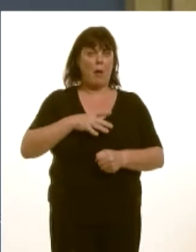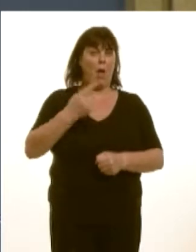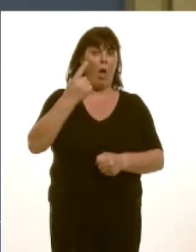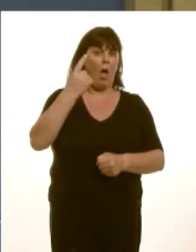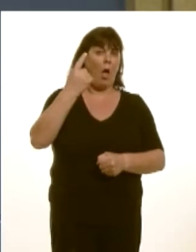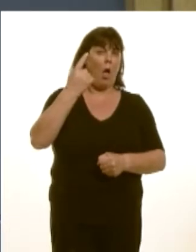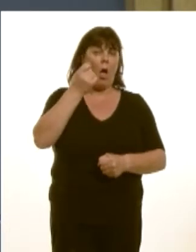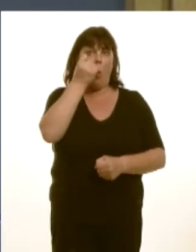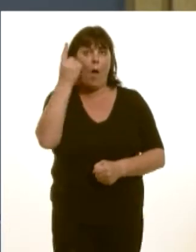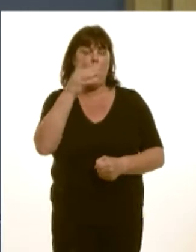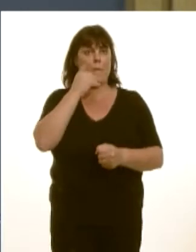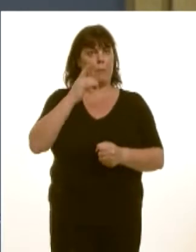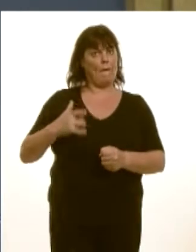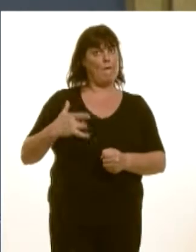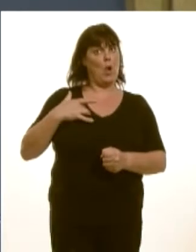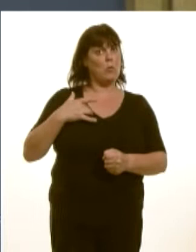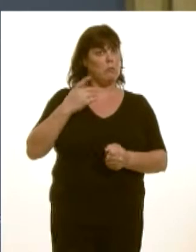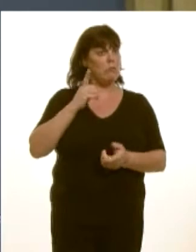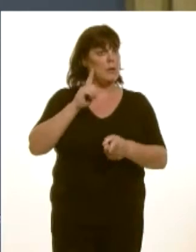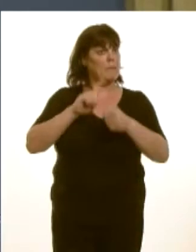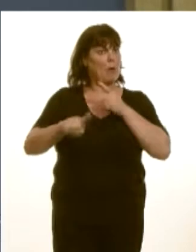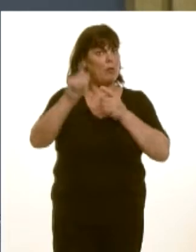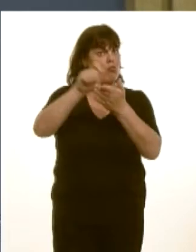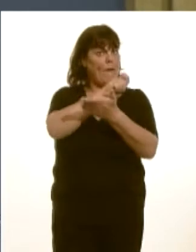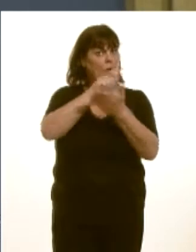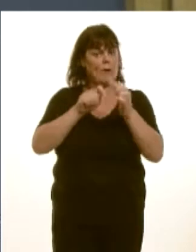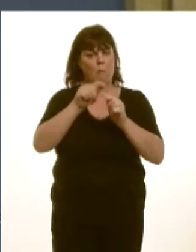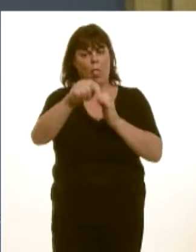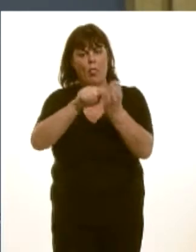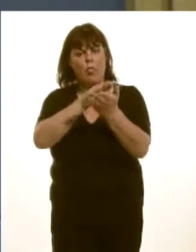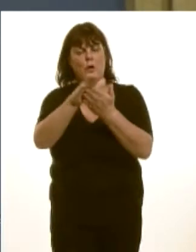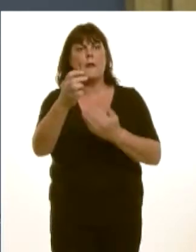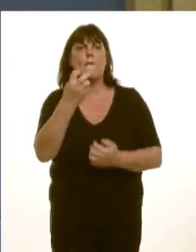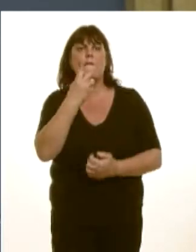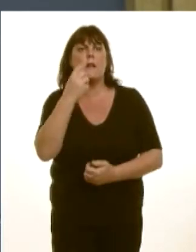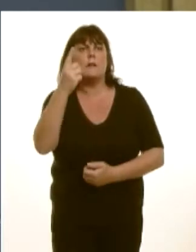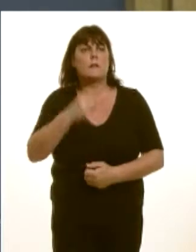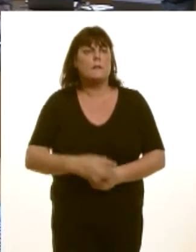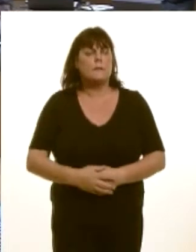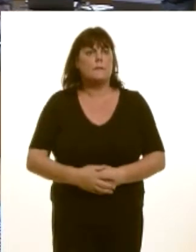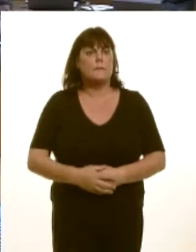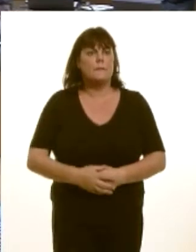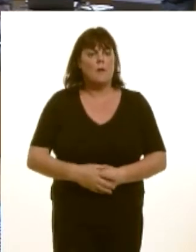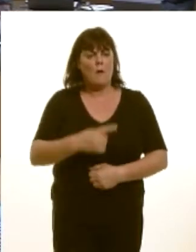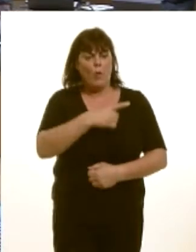to the Flint community hospital. Otherwise, how do you plan to deal with those delayed releases of care?